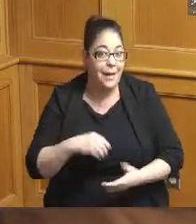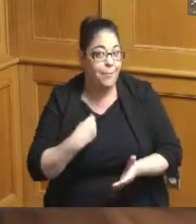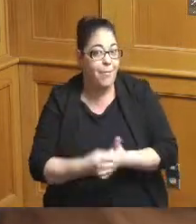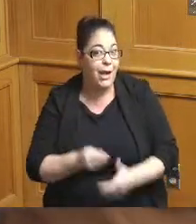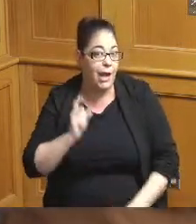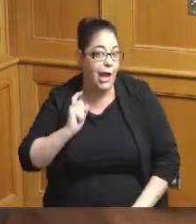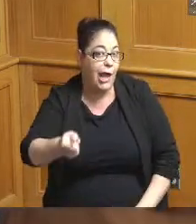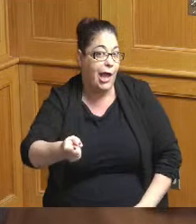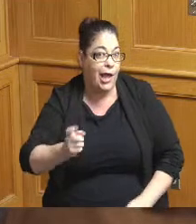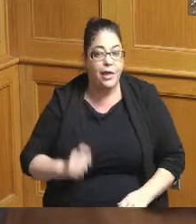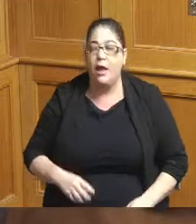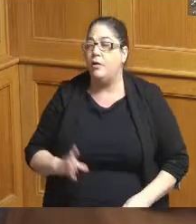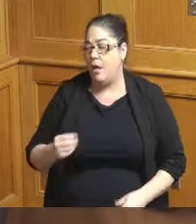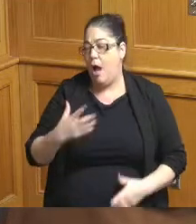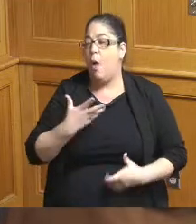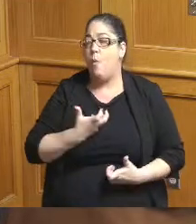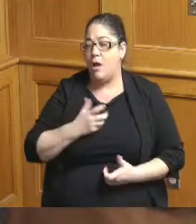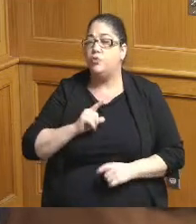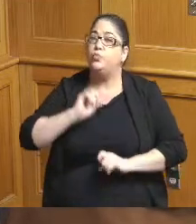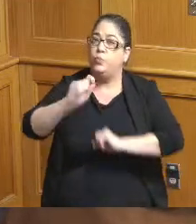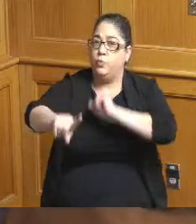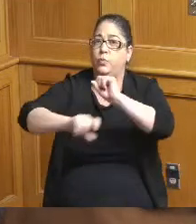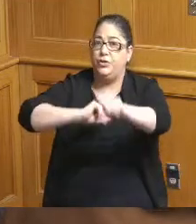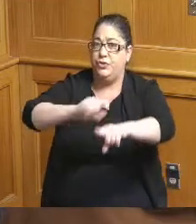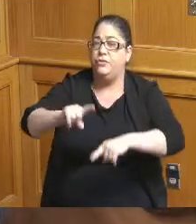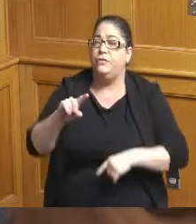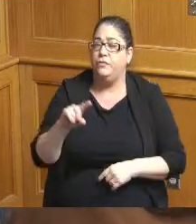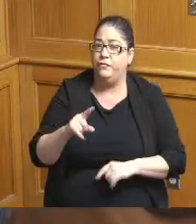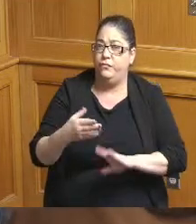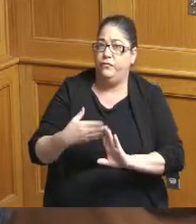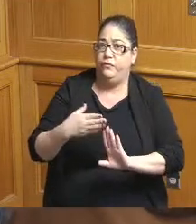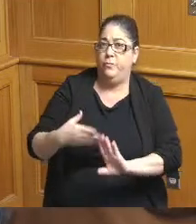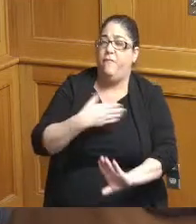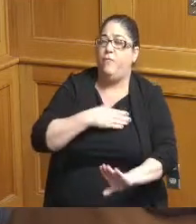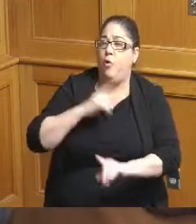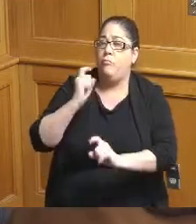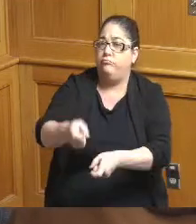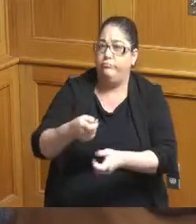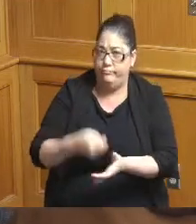I would like to be able to submit some questions to you and have those questions and I'm sure the